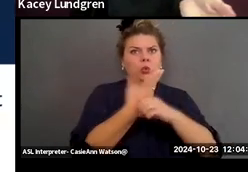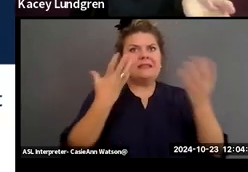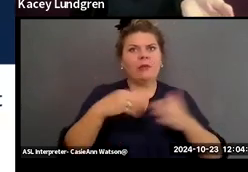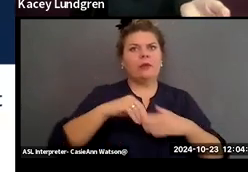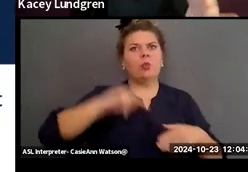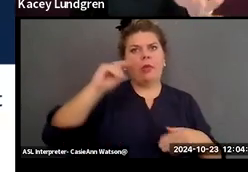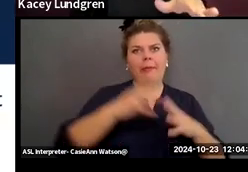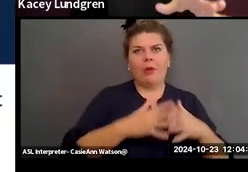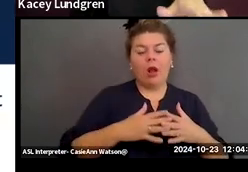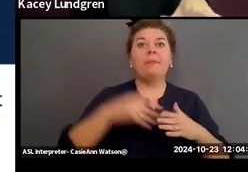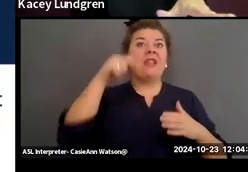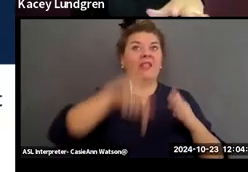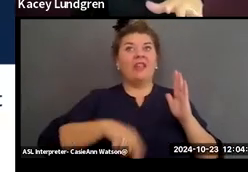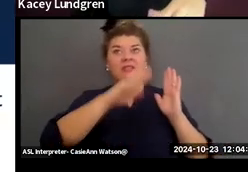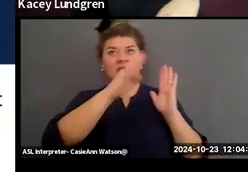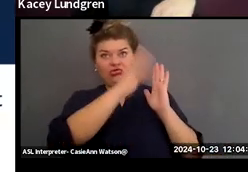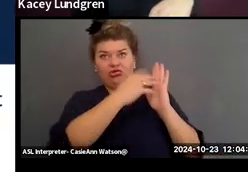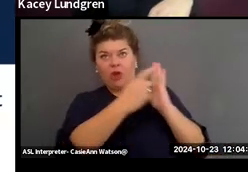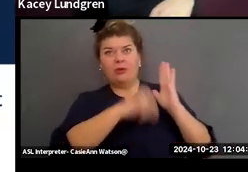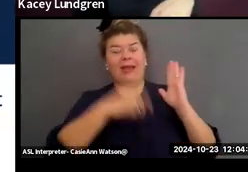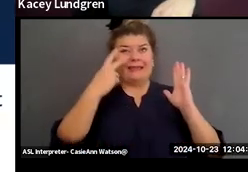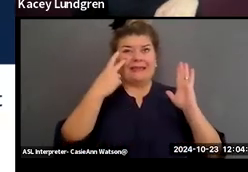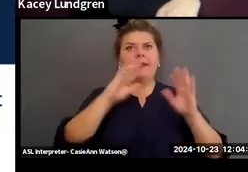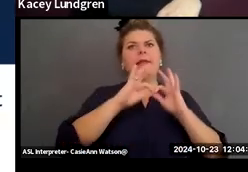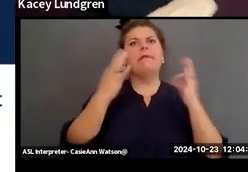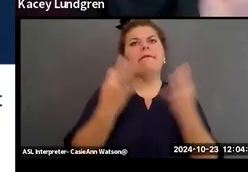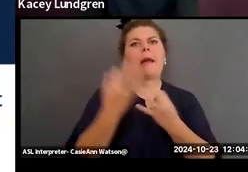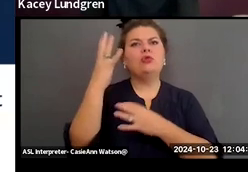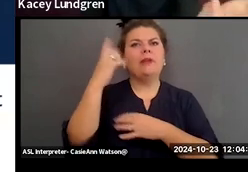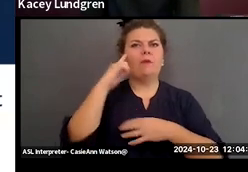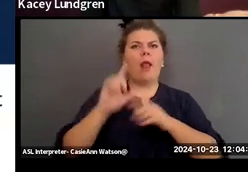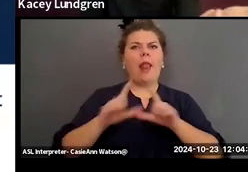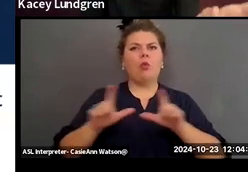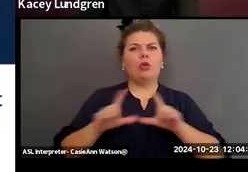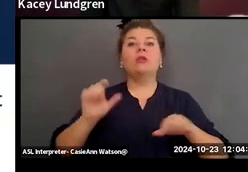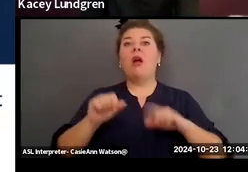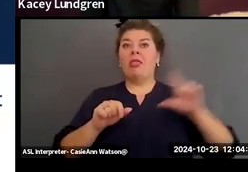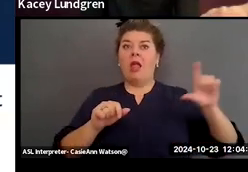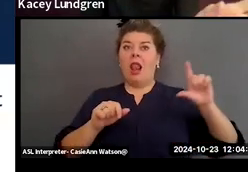This chart here shows the language family tree. On the left you have the single square